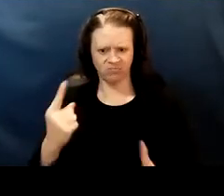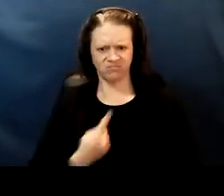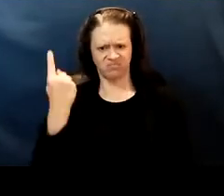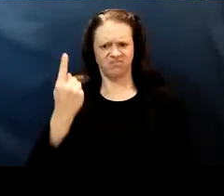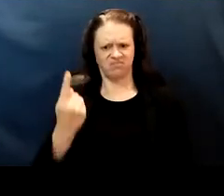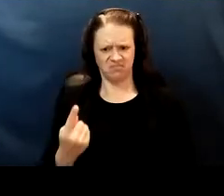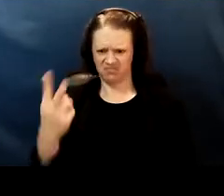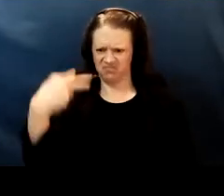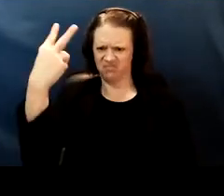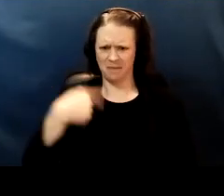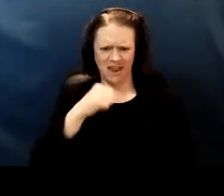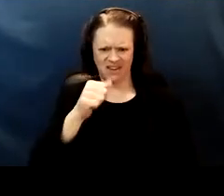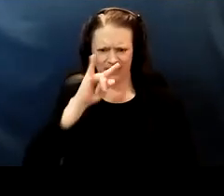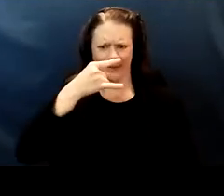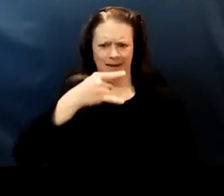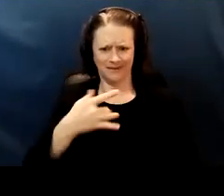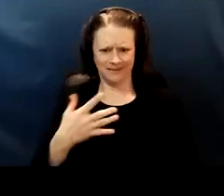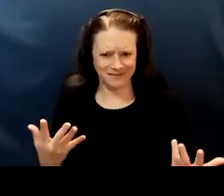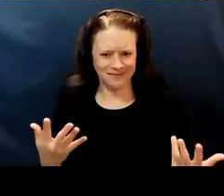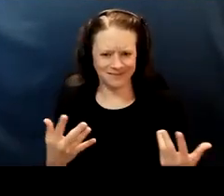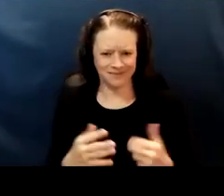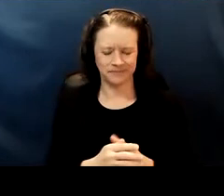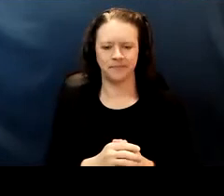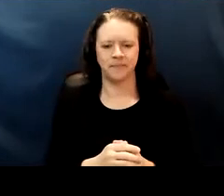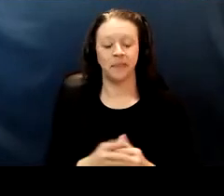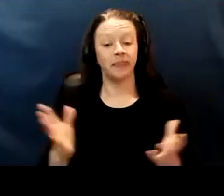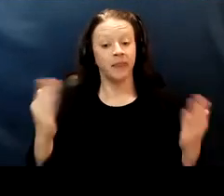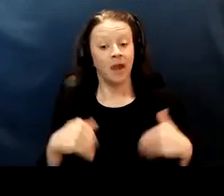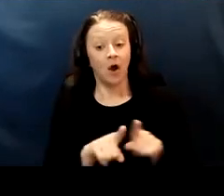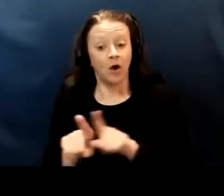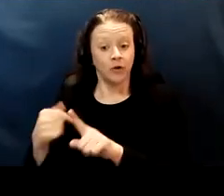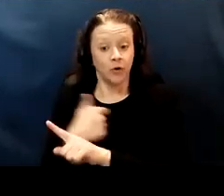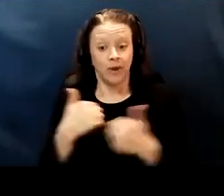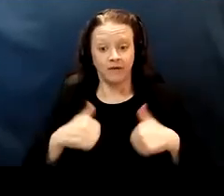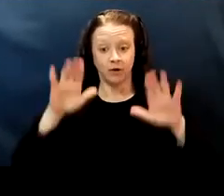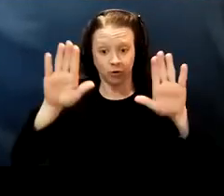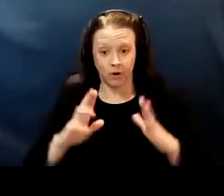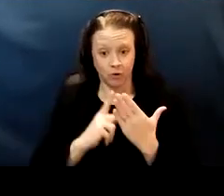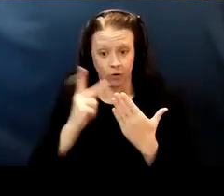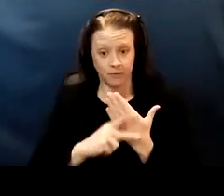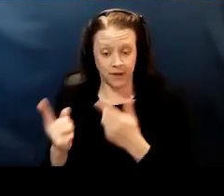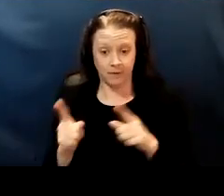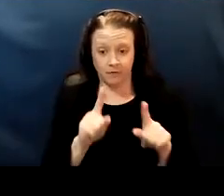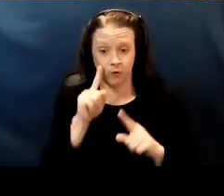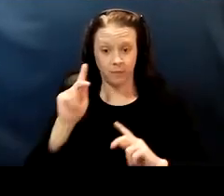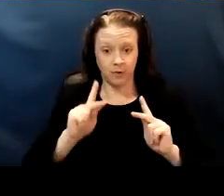a kid. There also were some really great programs that are happening for guests with memory loss and their care